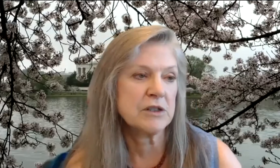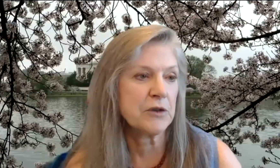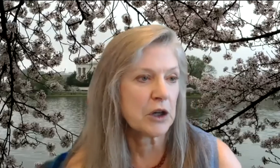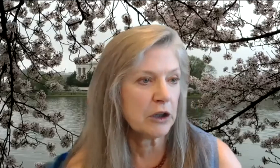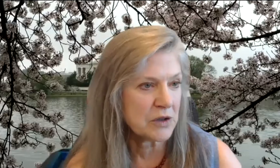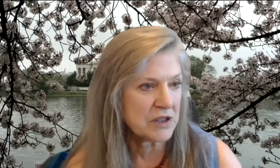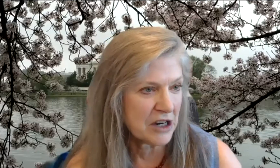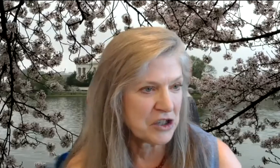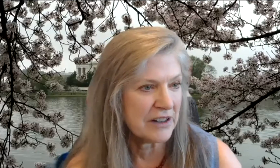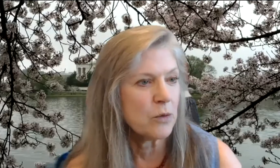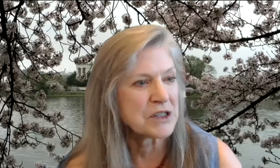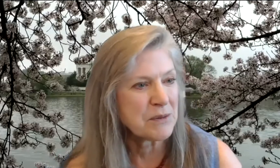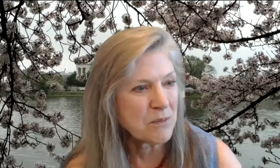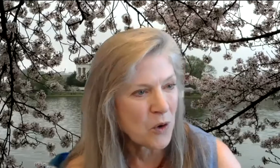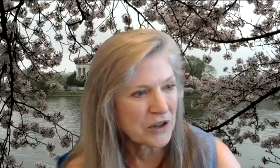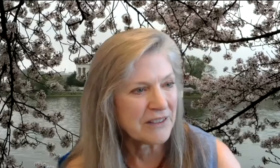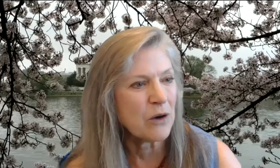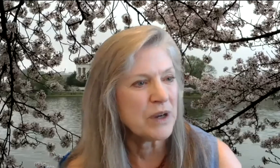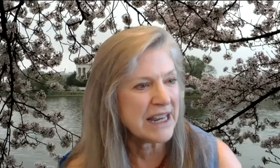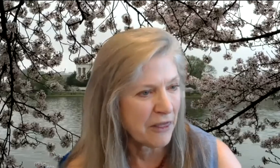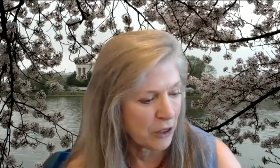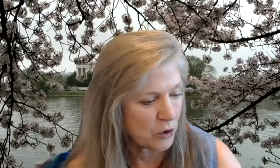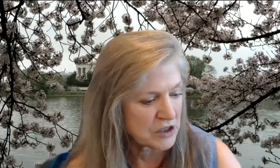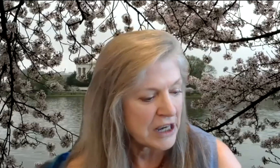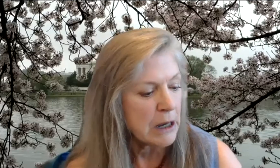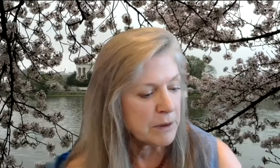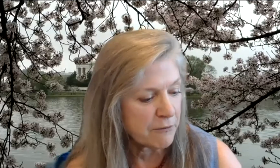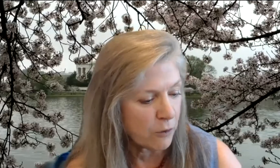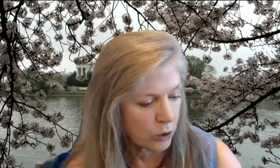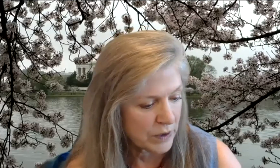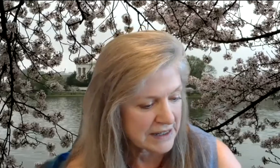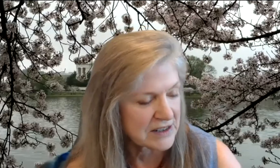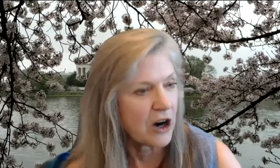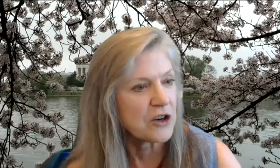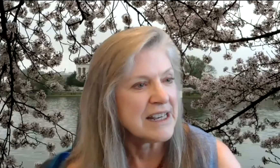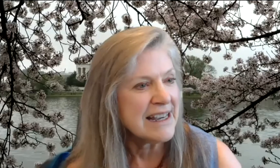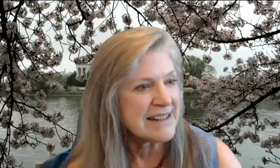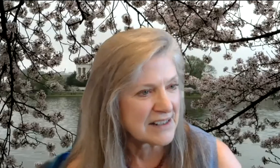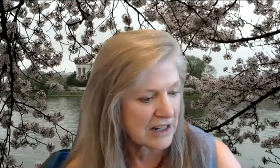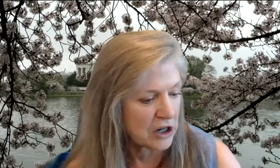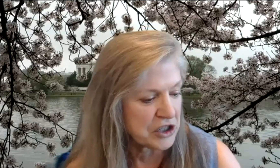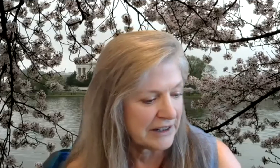forms for the closed session It was important that we get those before we start discussion